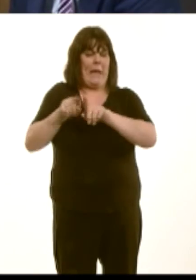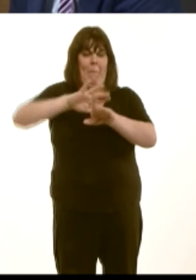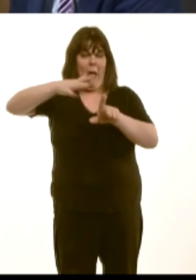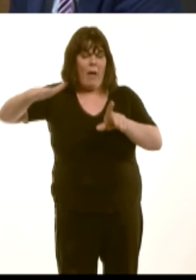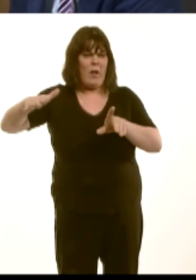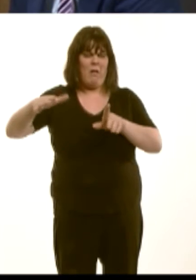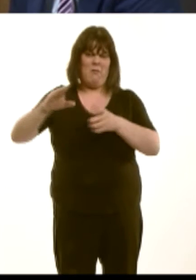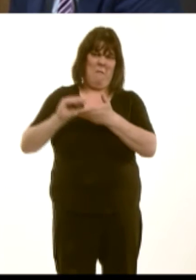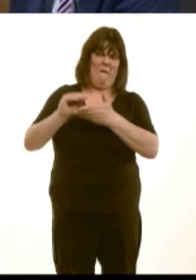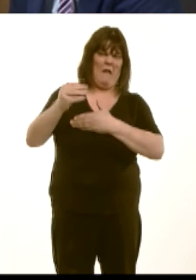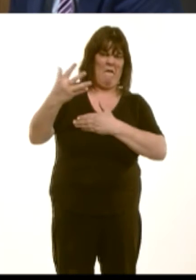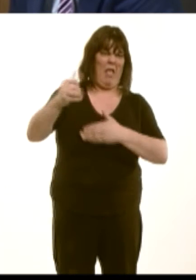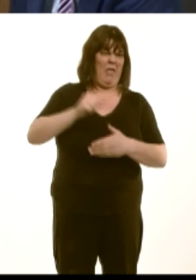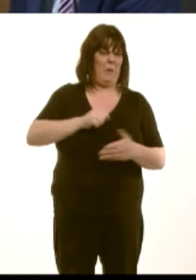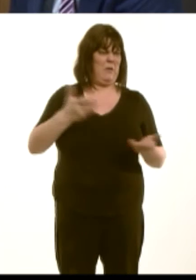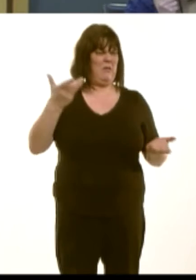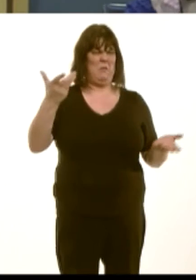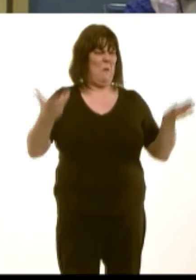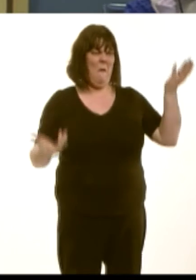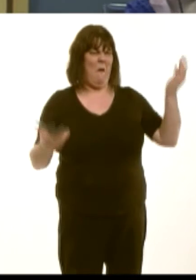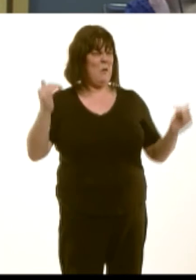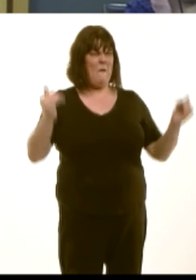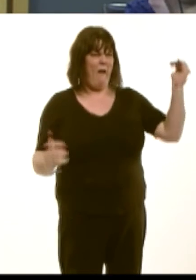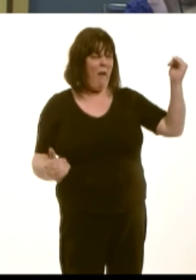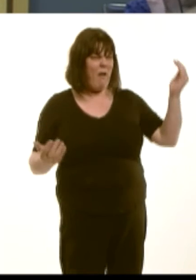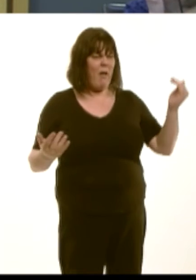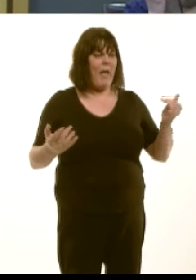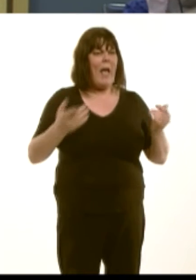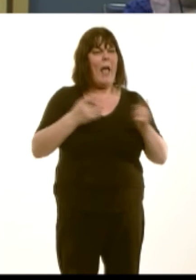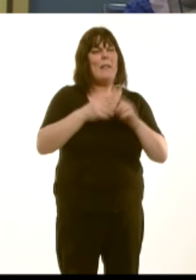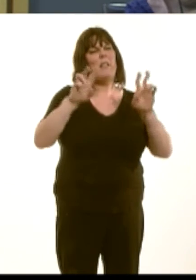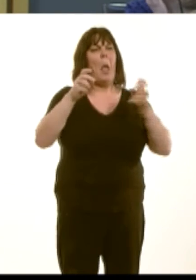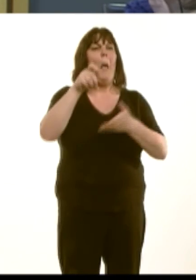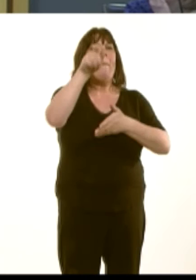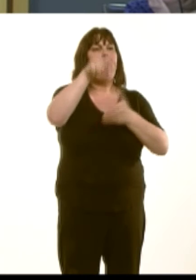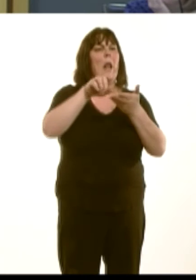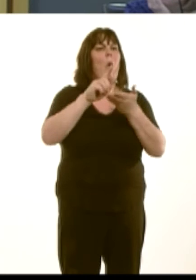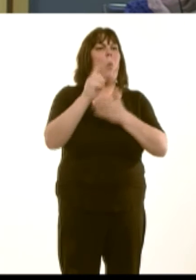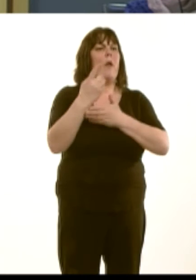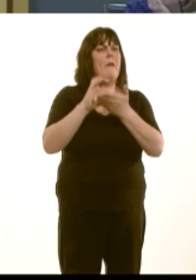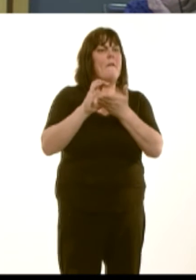It seems that these pillar 1 payments are being sold, bought and traded, just like hedge funds.